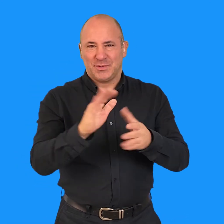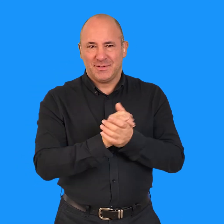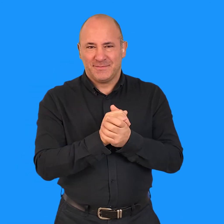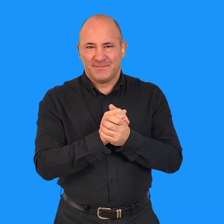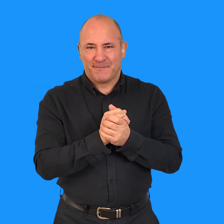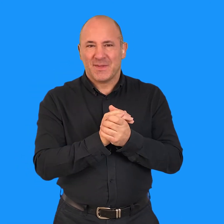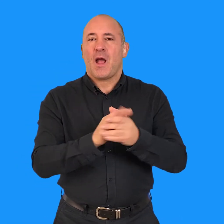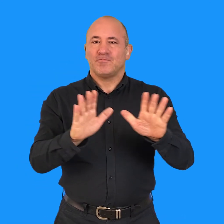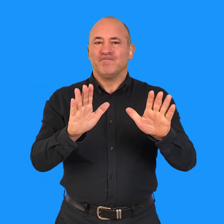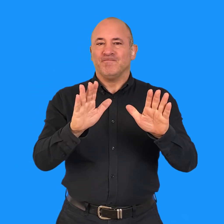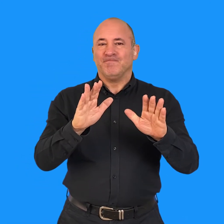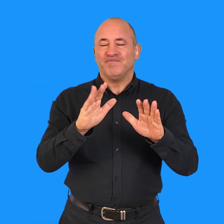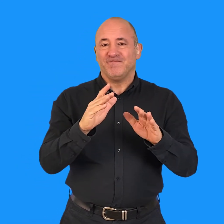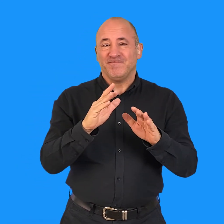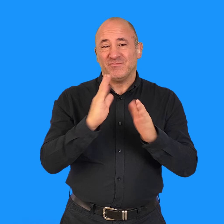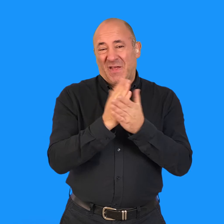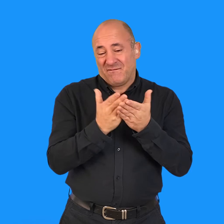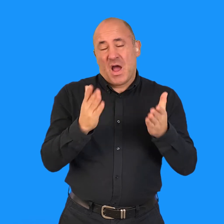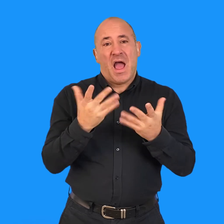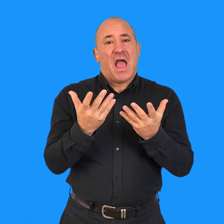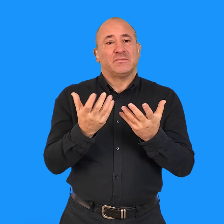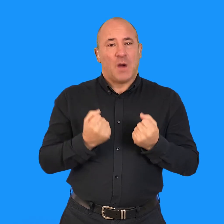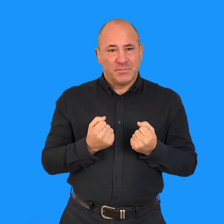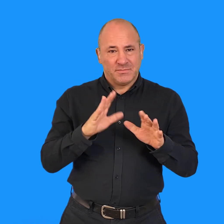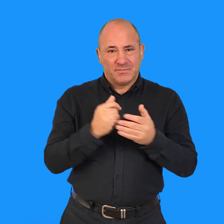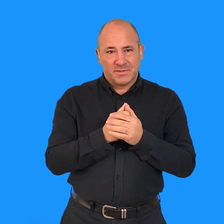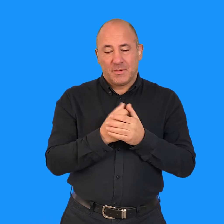which is actually, I think it's fair to acknowledge